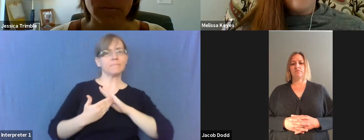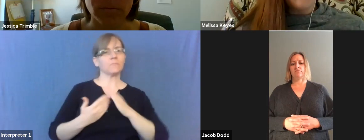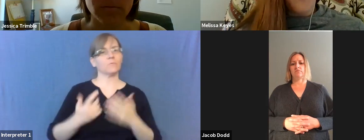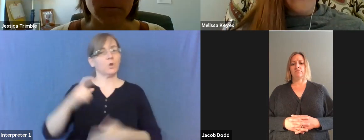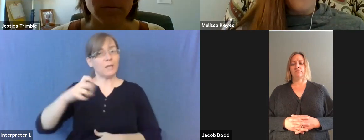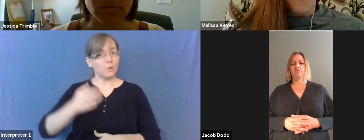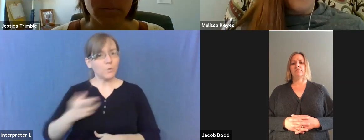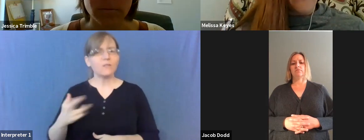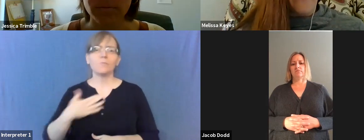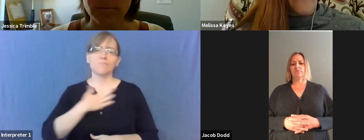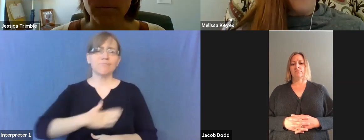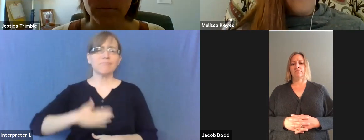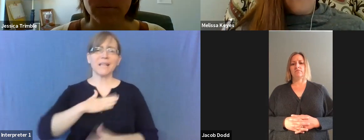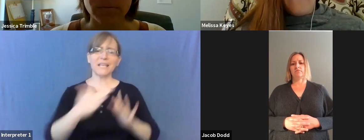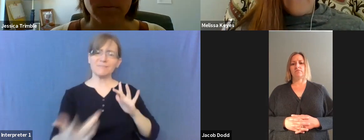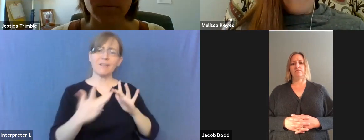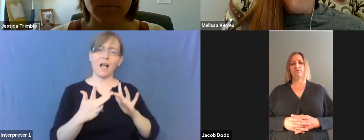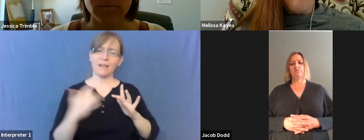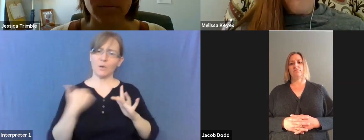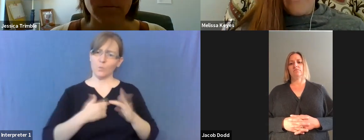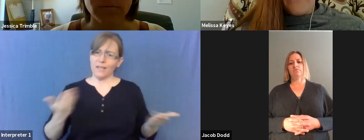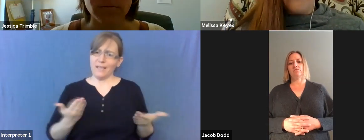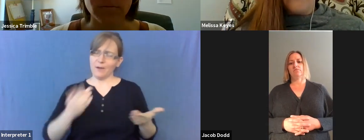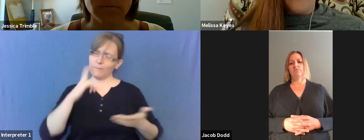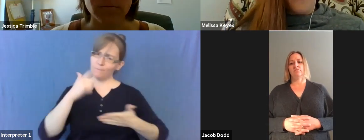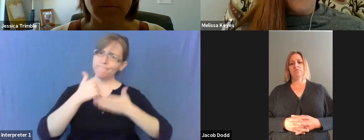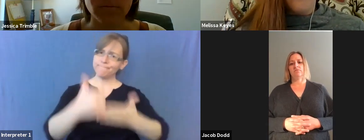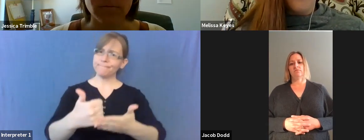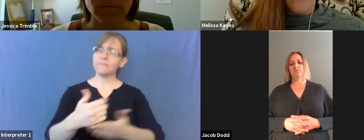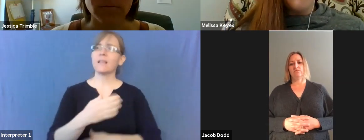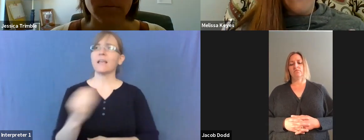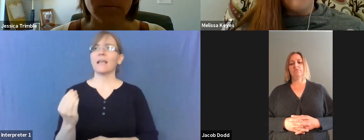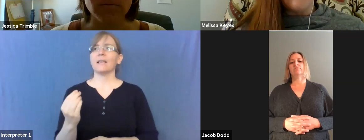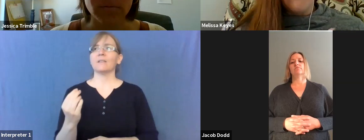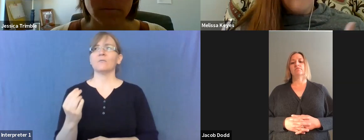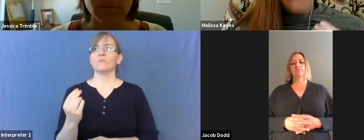That's what we're here for, we're here to help. And trying to balance,